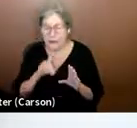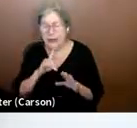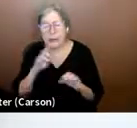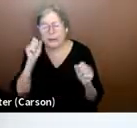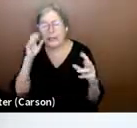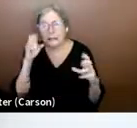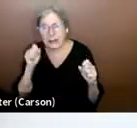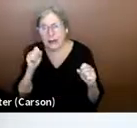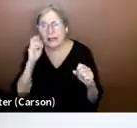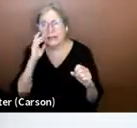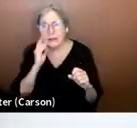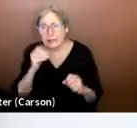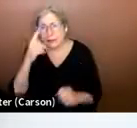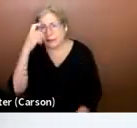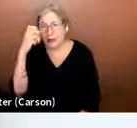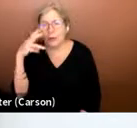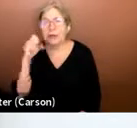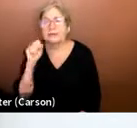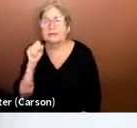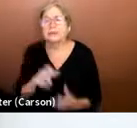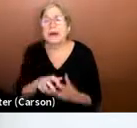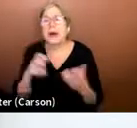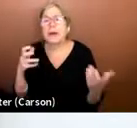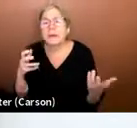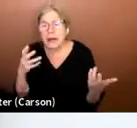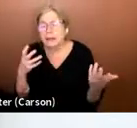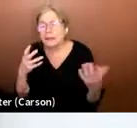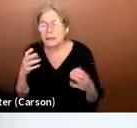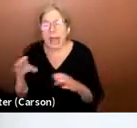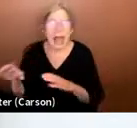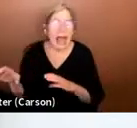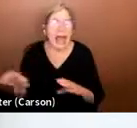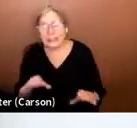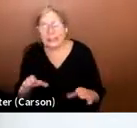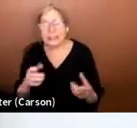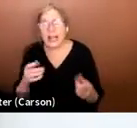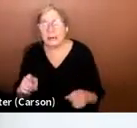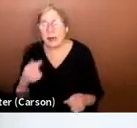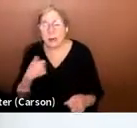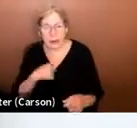amazing experience. There was so much action happening.